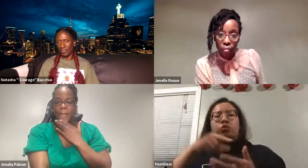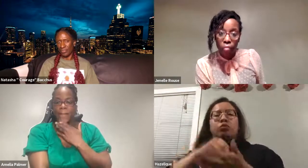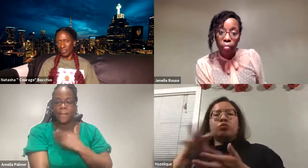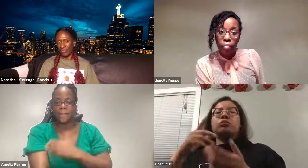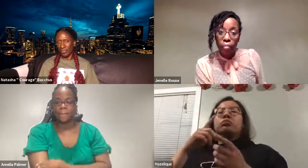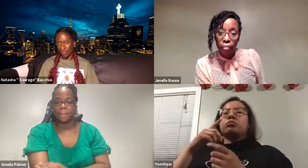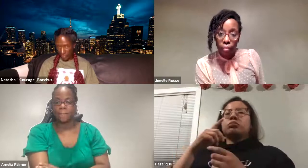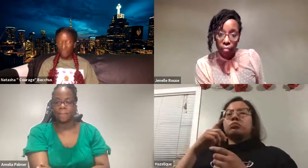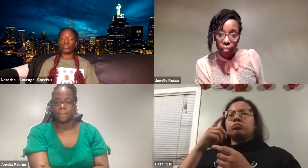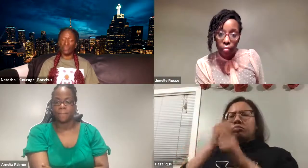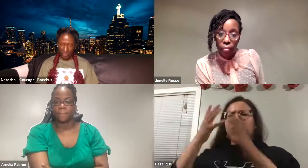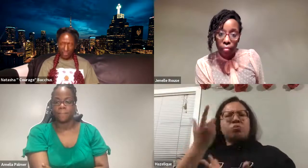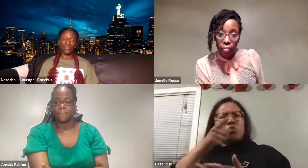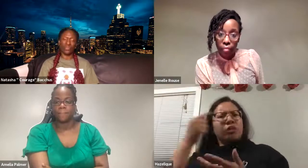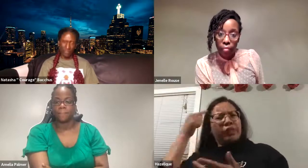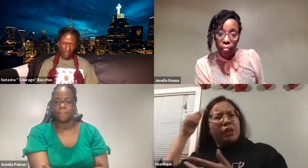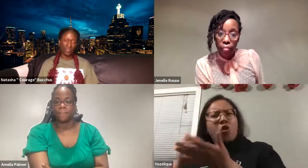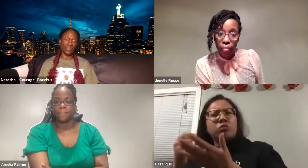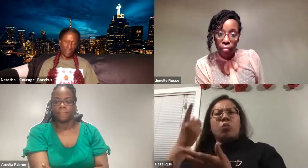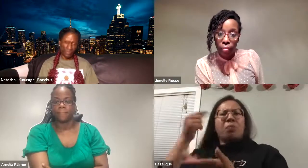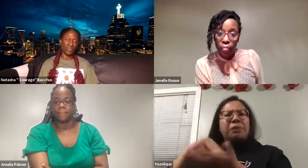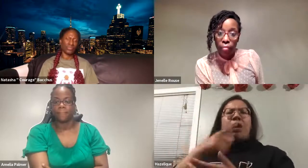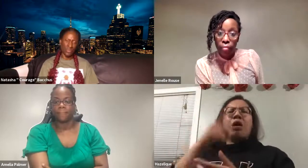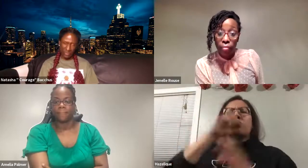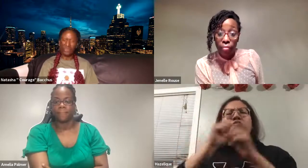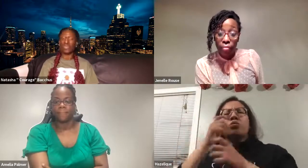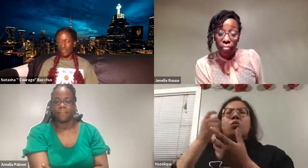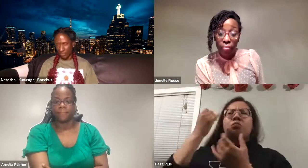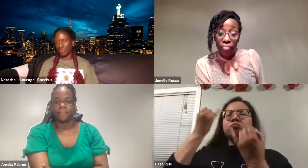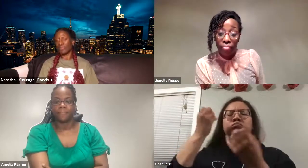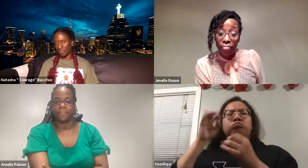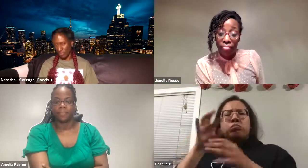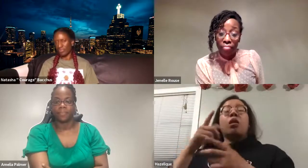if they have that from the get-go and they start from the beginning as learners in that